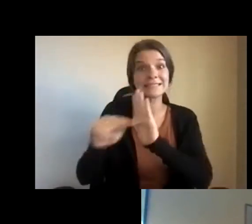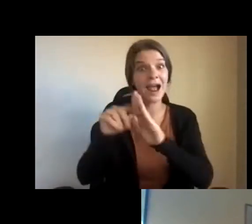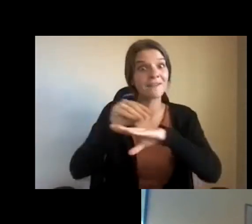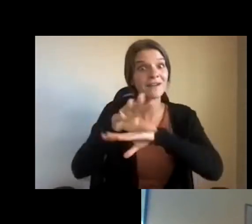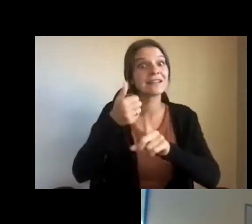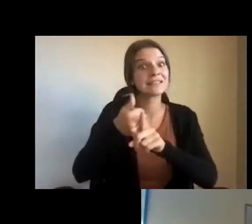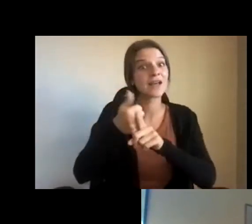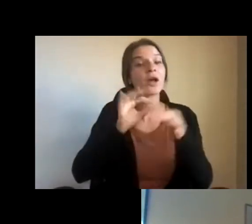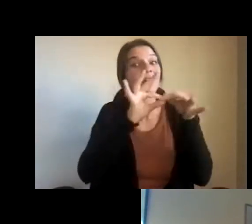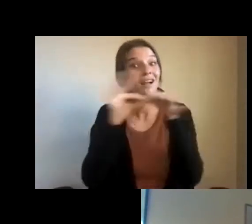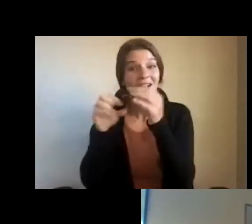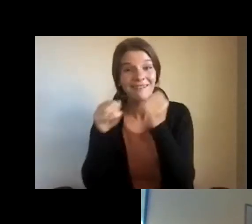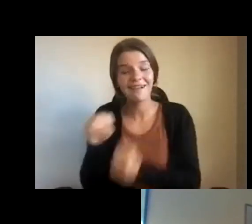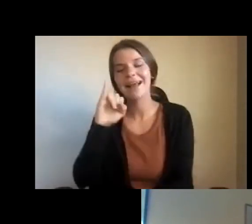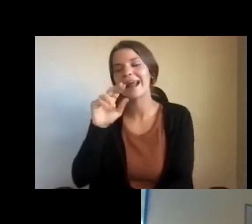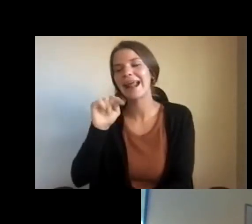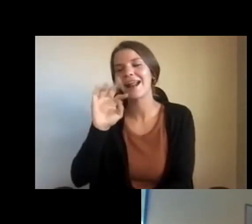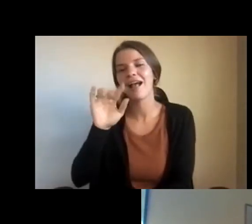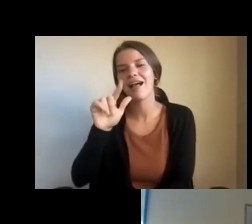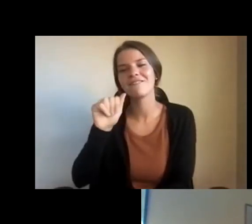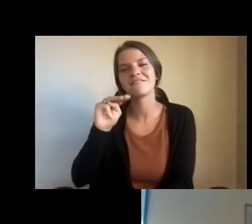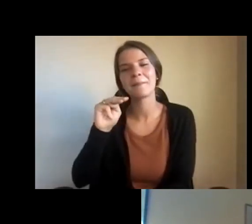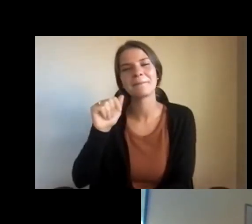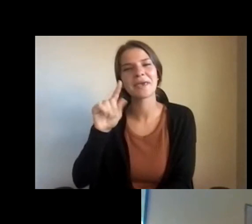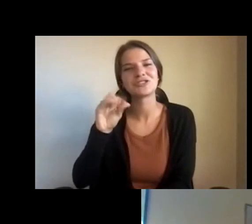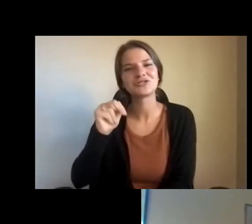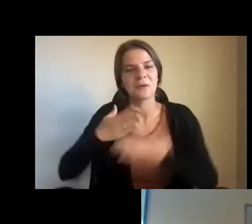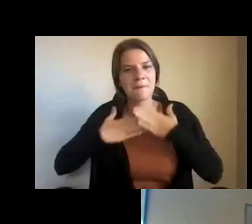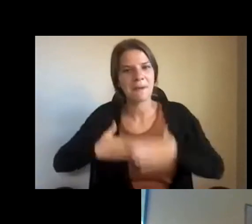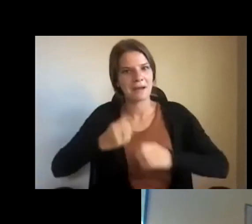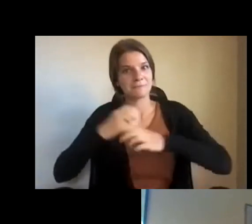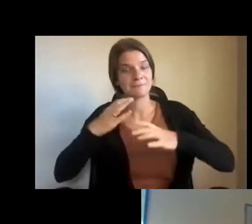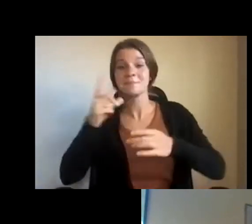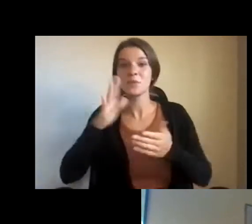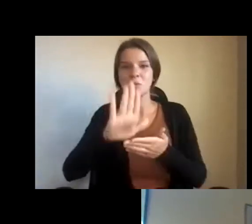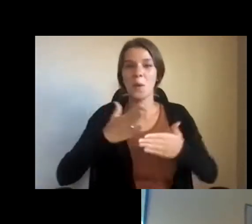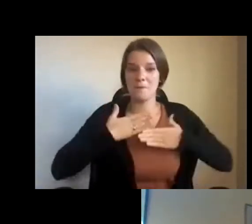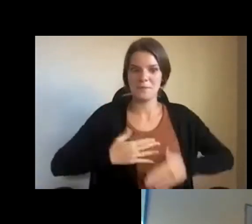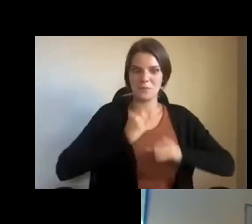inflammation. As your immune system is turned on one of the first responses of your